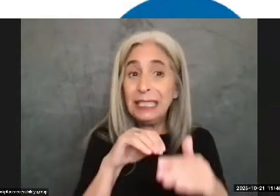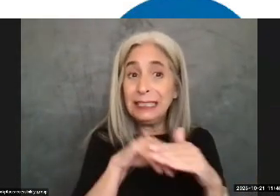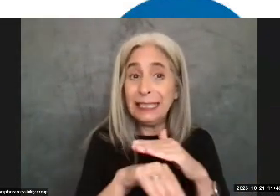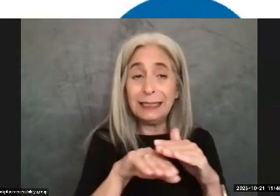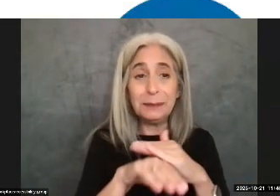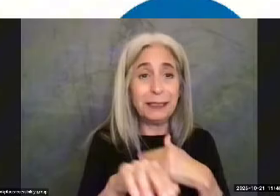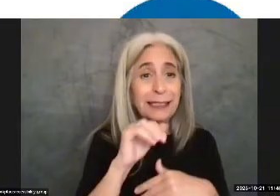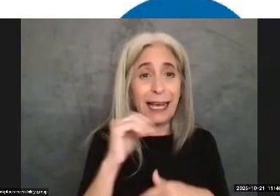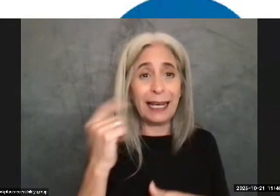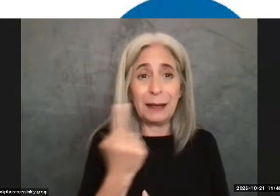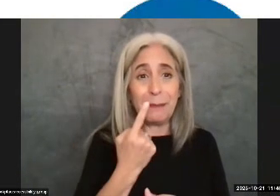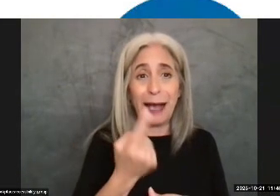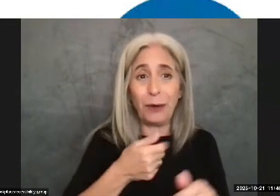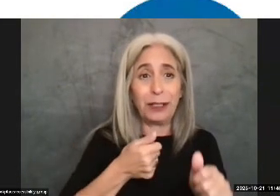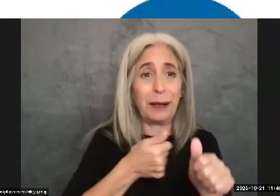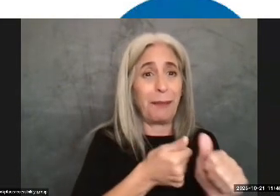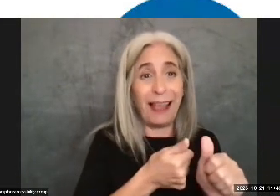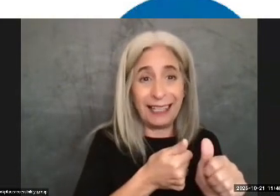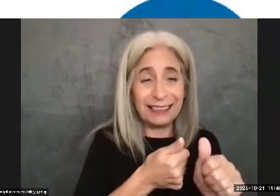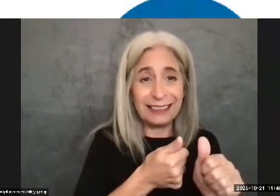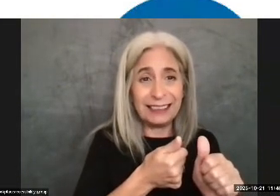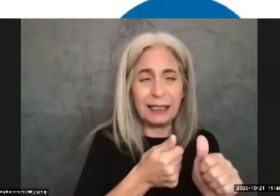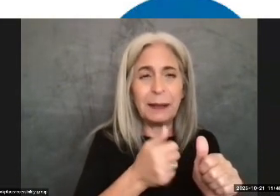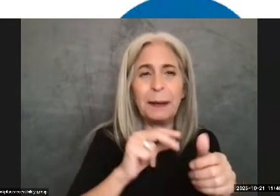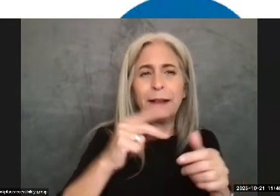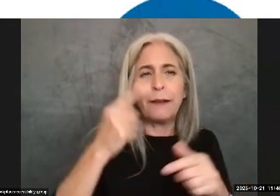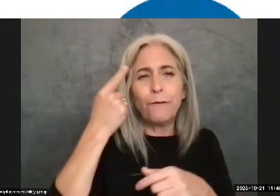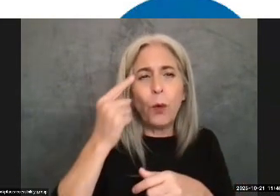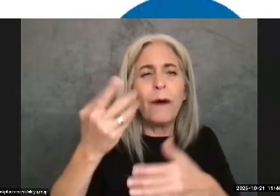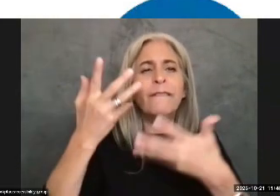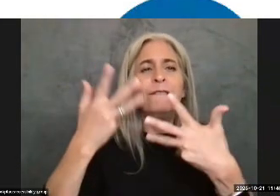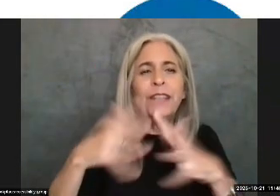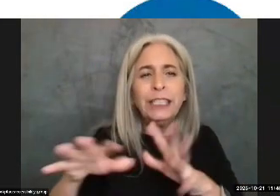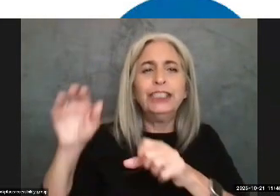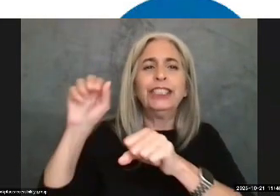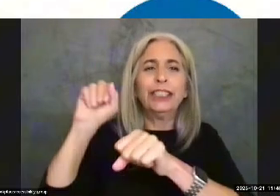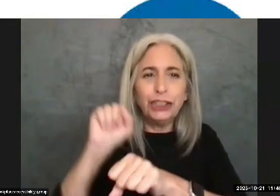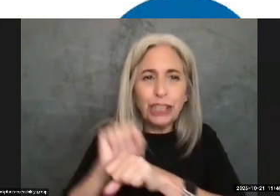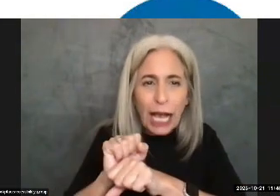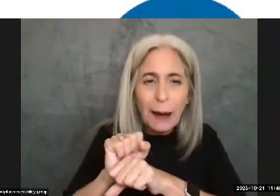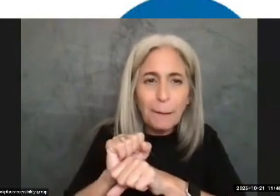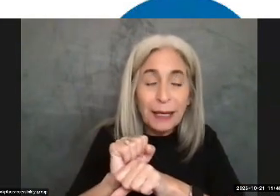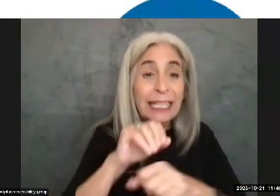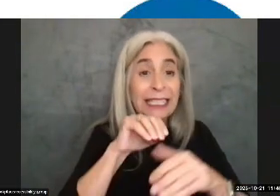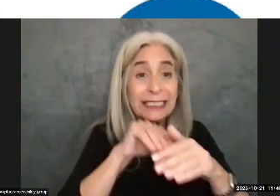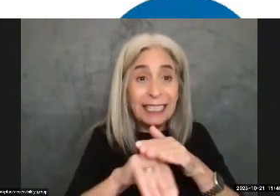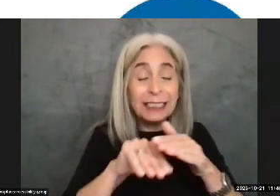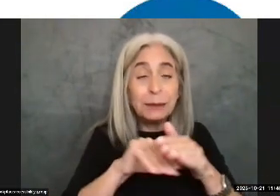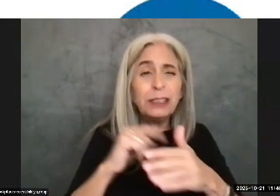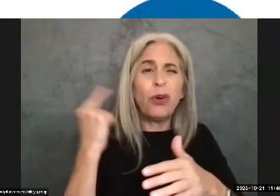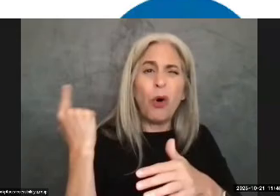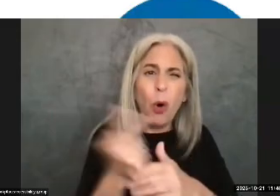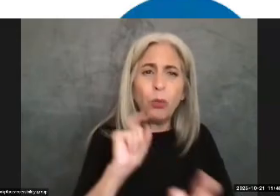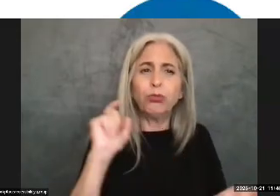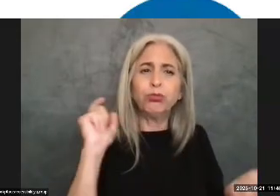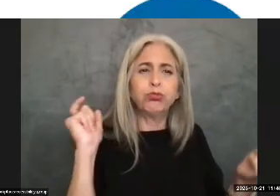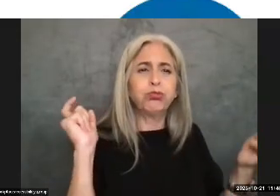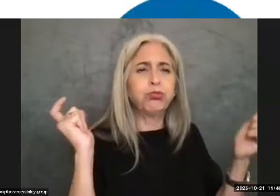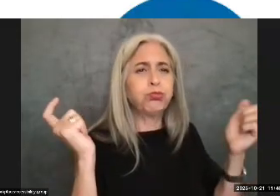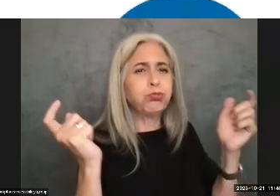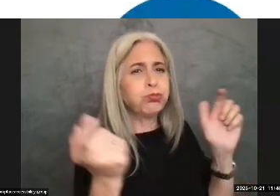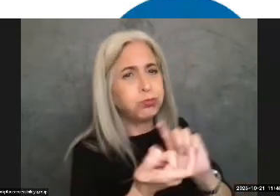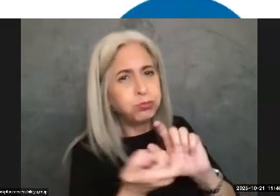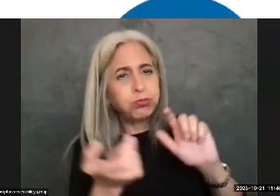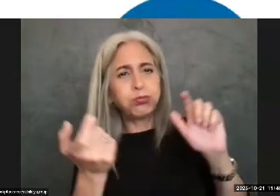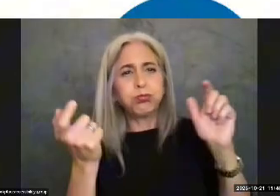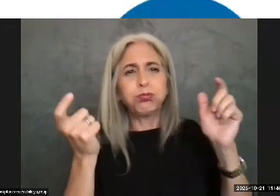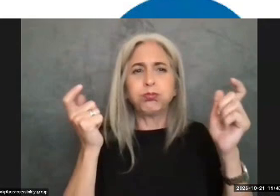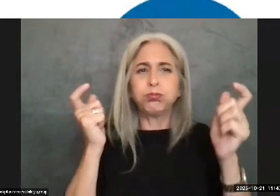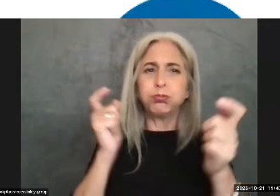Kathleen DeForest: Yeah, and accessibility isn't just about compliance, it's finishing the job, so absolutely. Accessibility is ever-evolving, so…